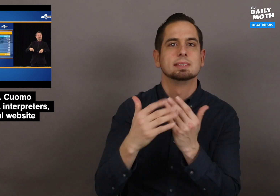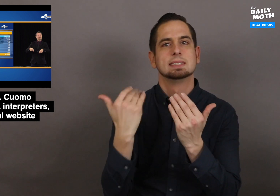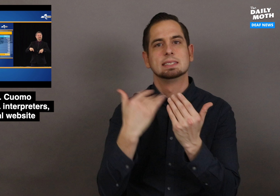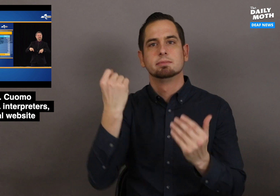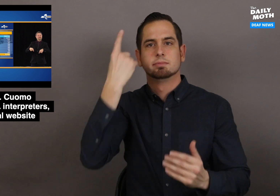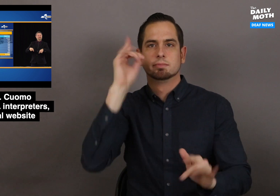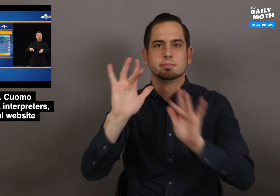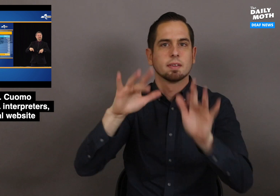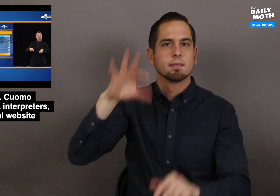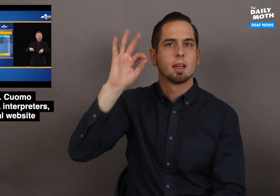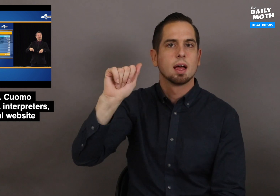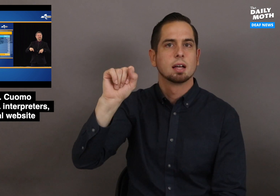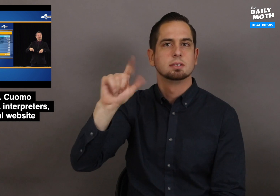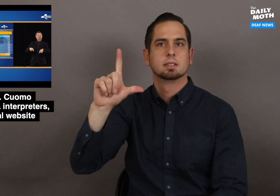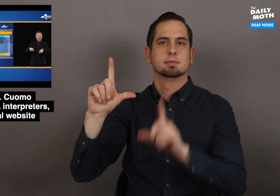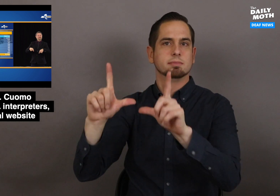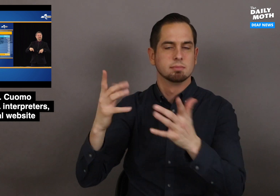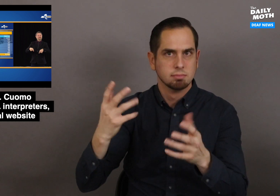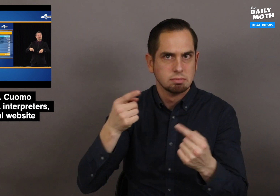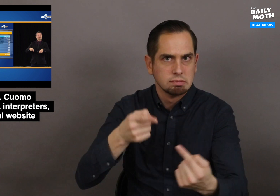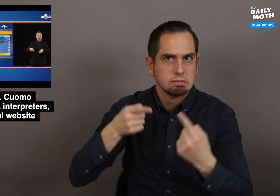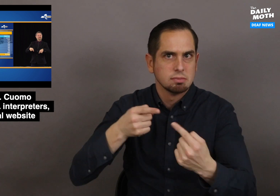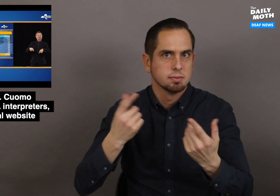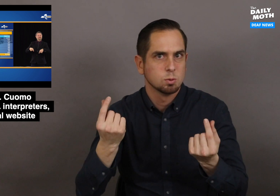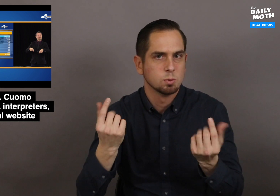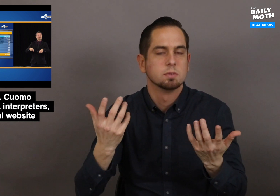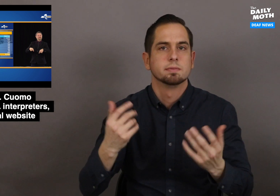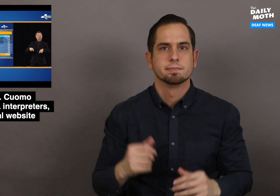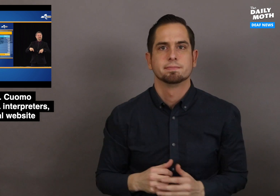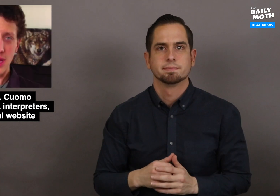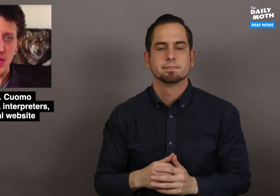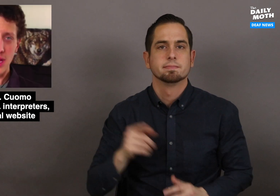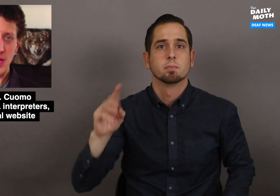able to easily figure out how to find the dedicated ASL feed.